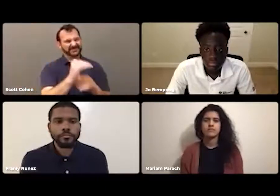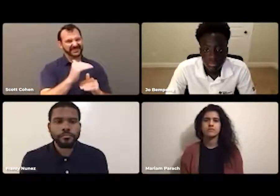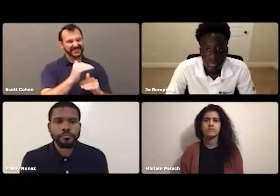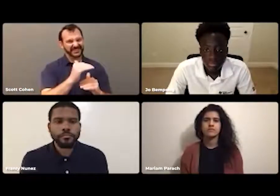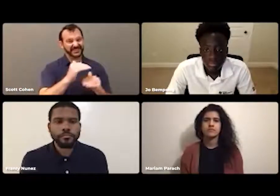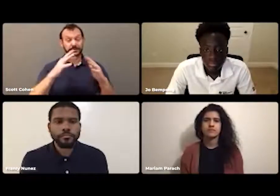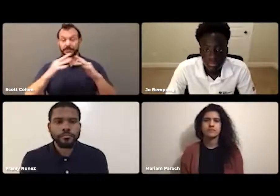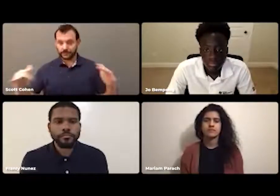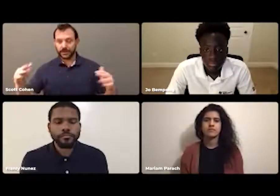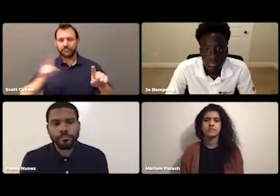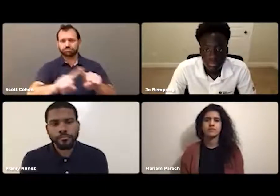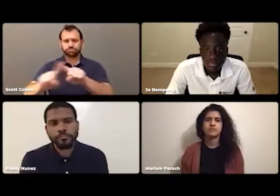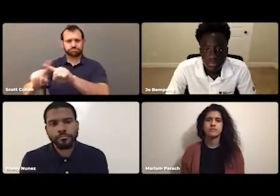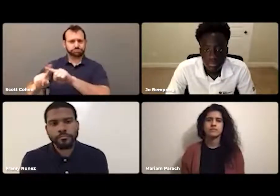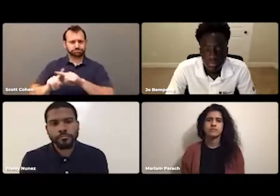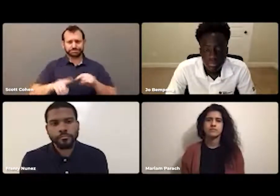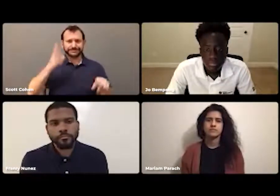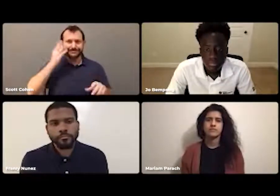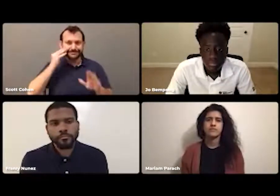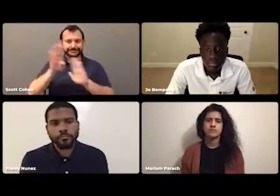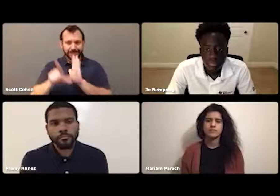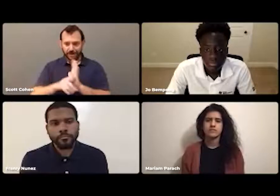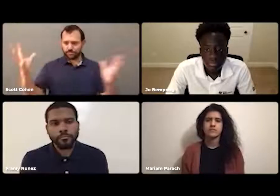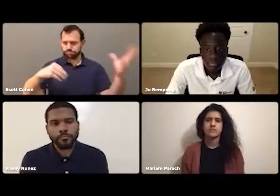We're people with a shared culture or background.